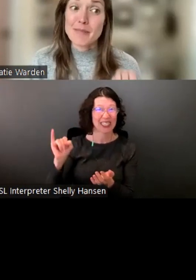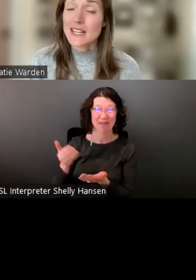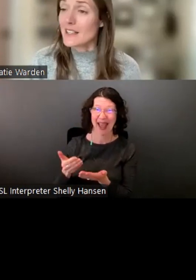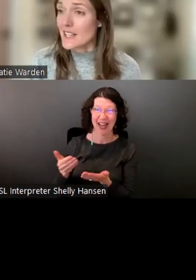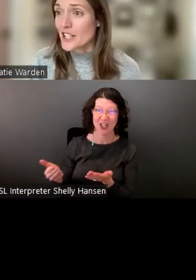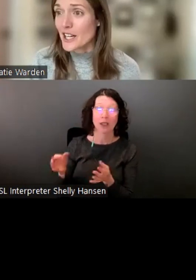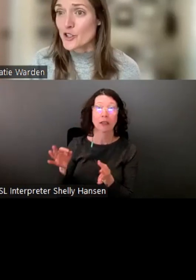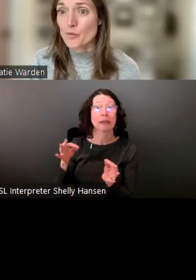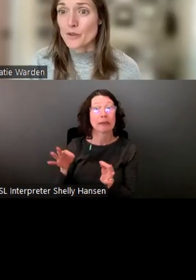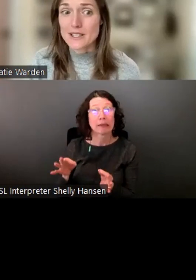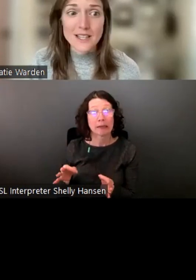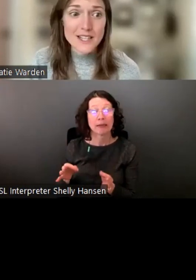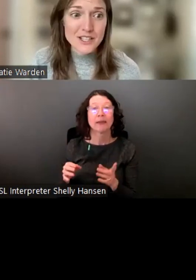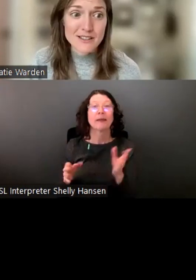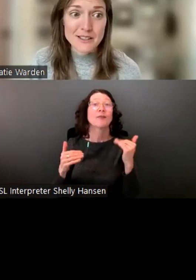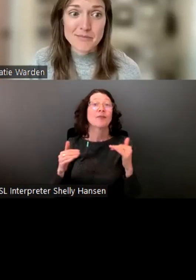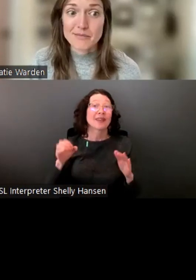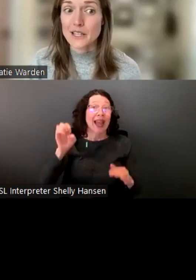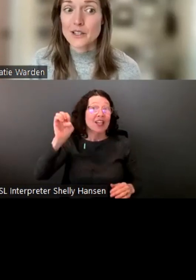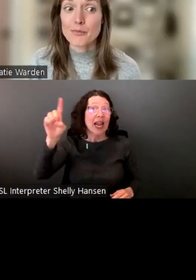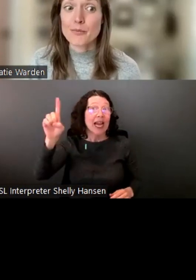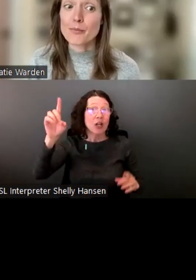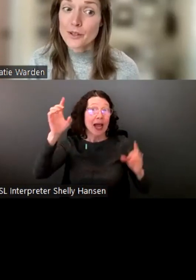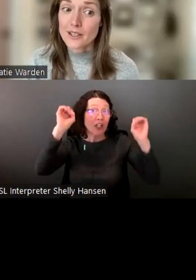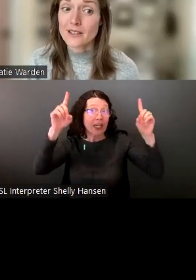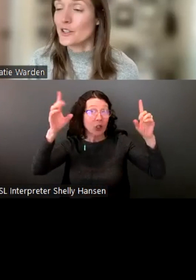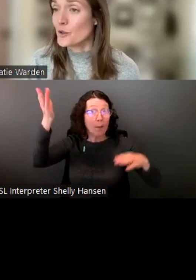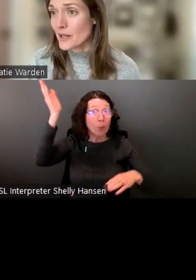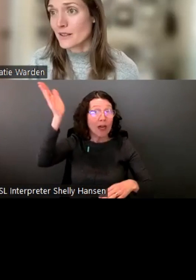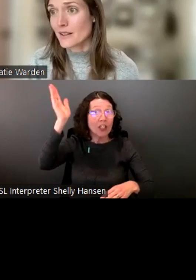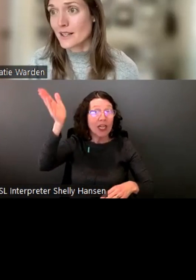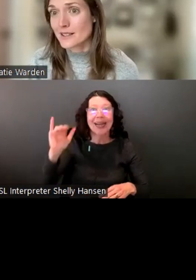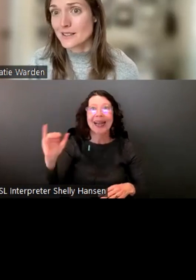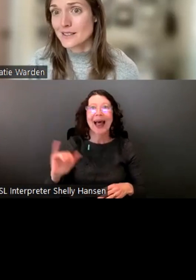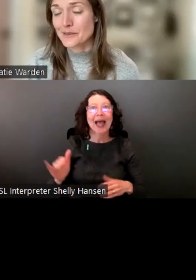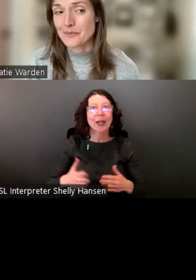making educational presentations like birthing and new parent classes.